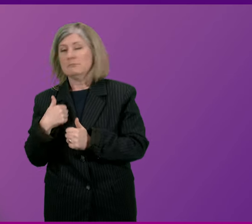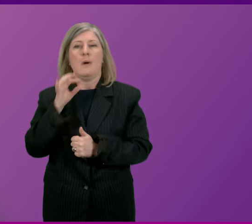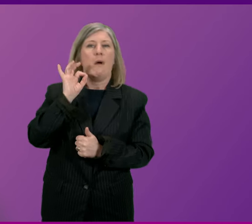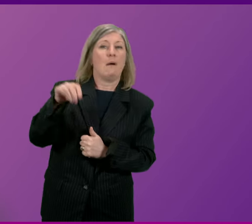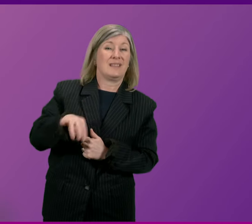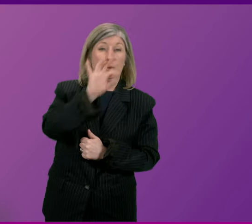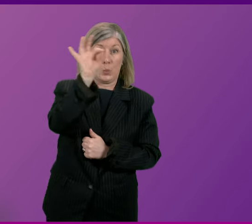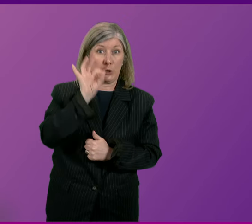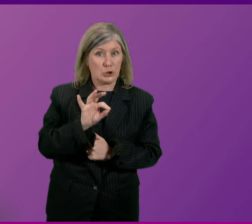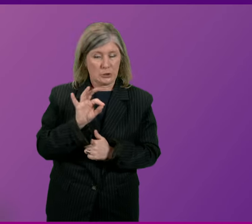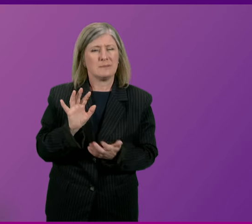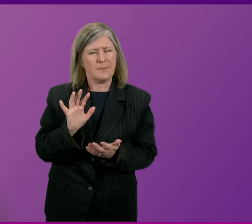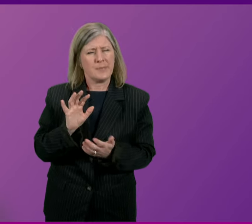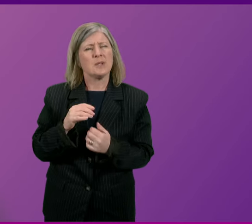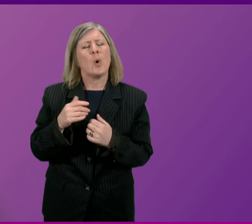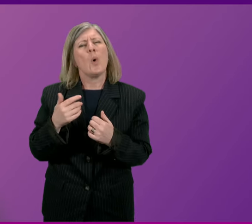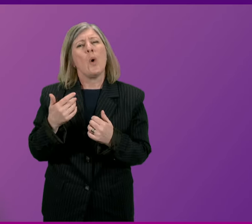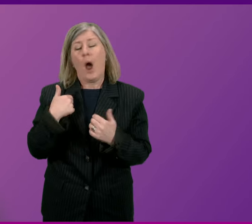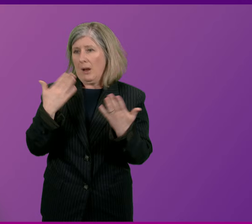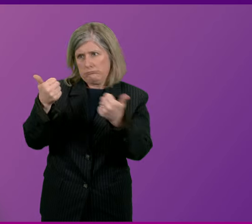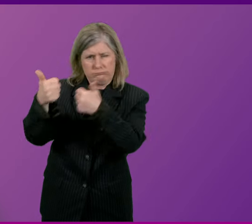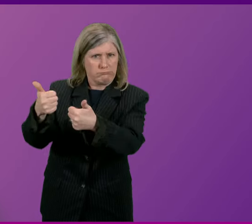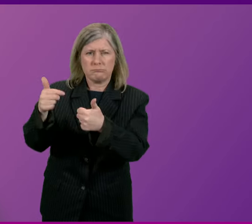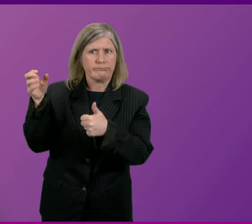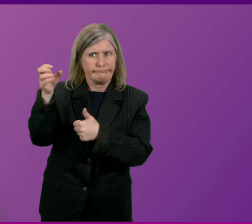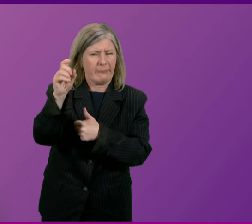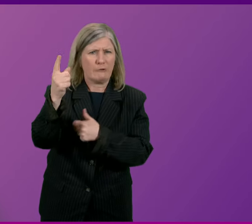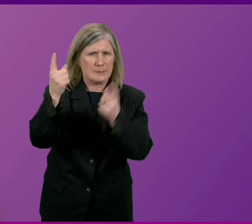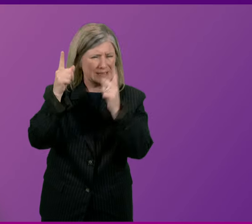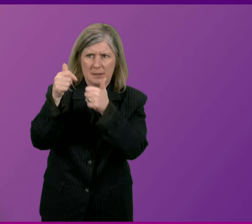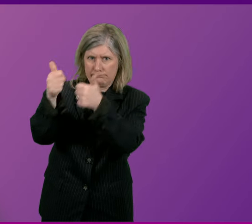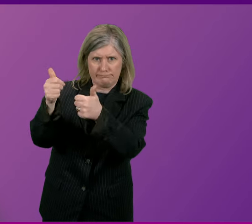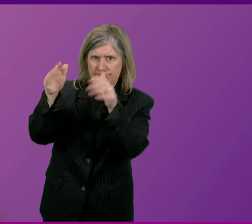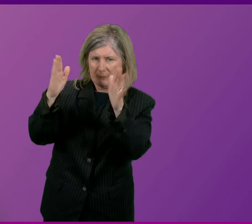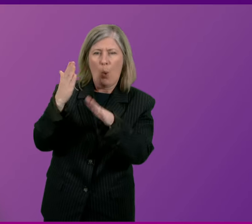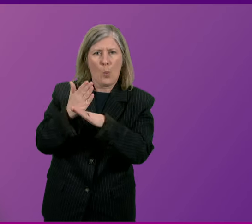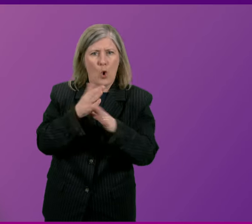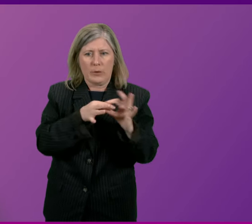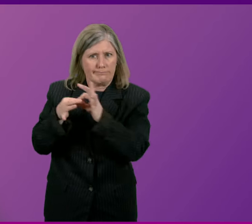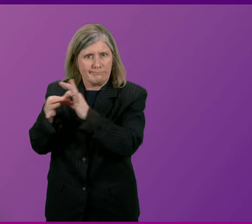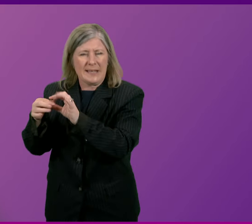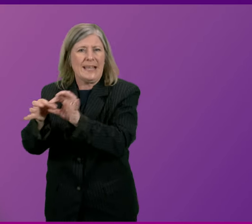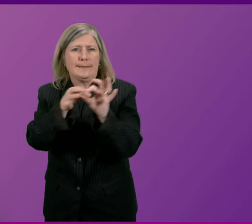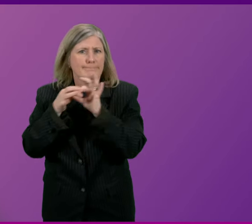I very much welcome his appointment and his approach to work cross party. Therefore,